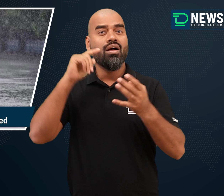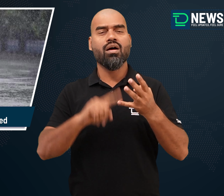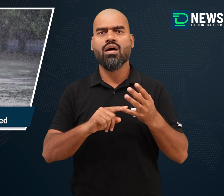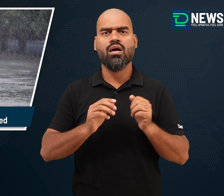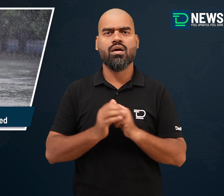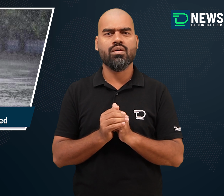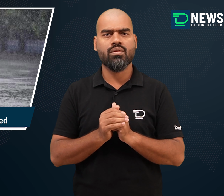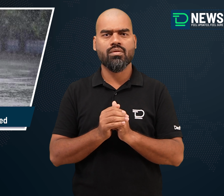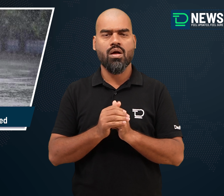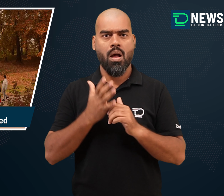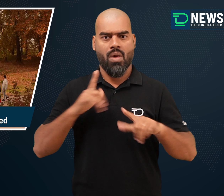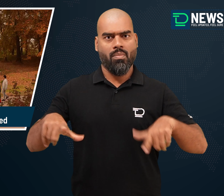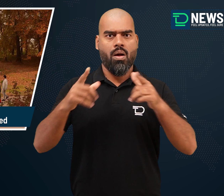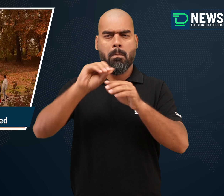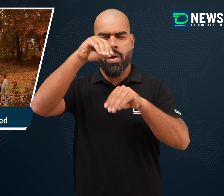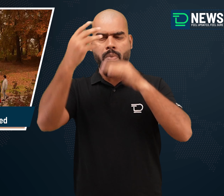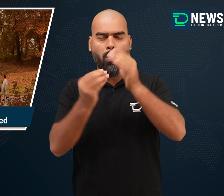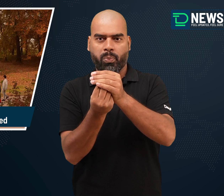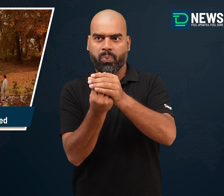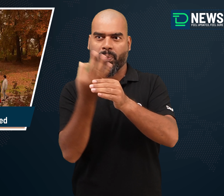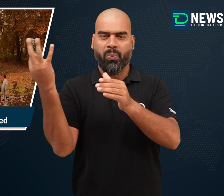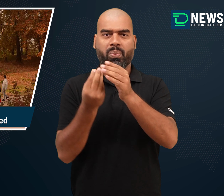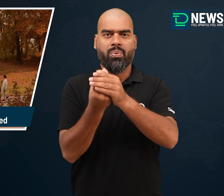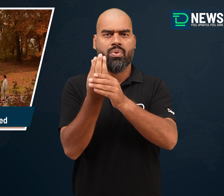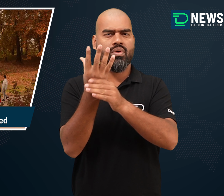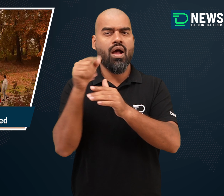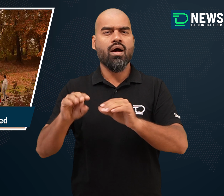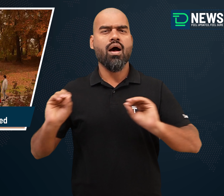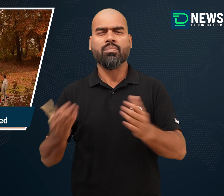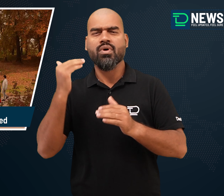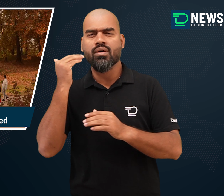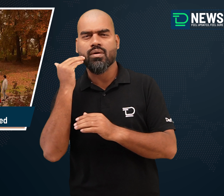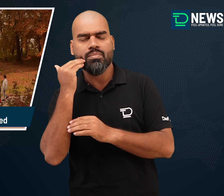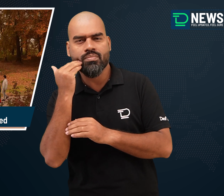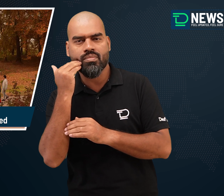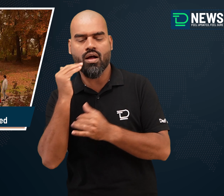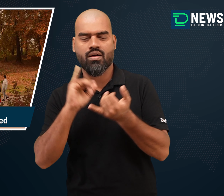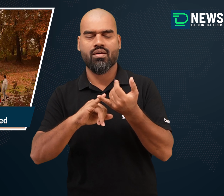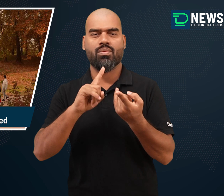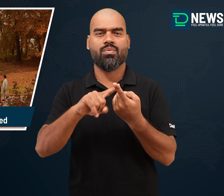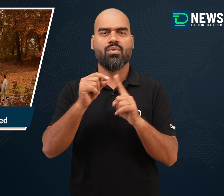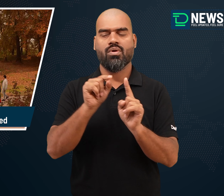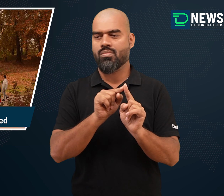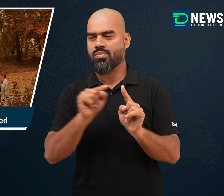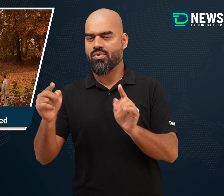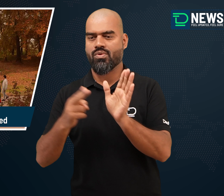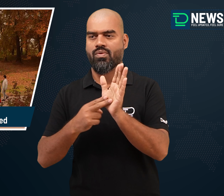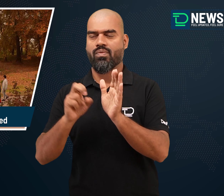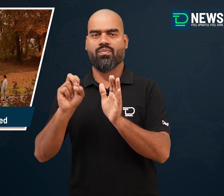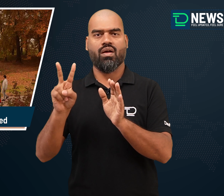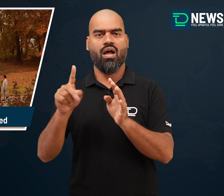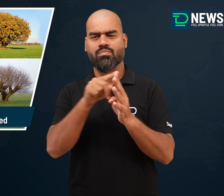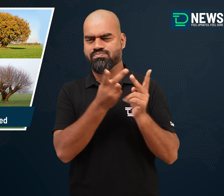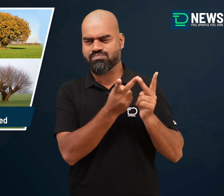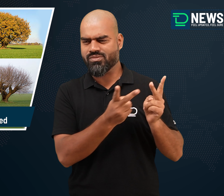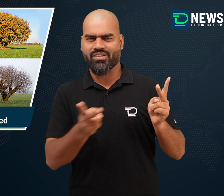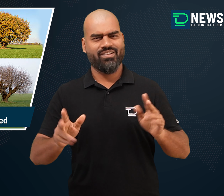And the autumn season lasts from October to November.